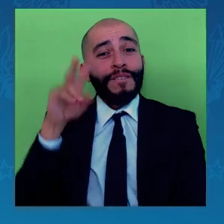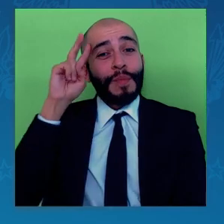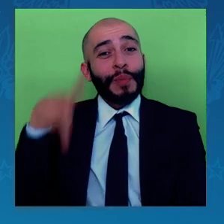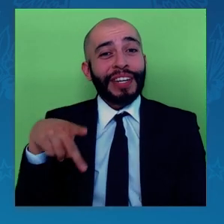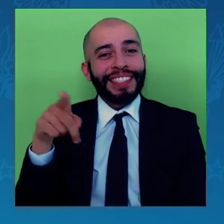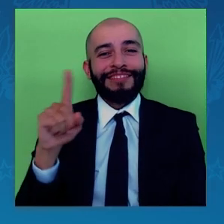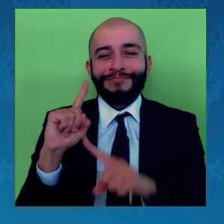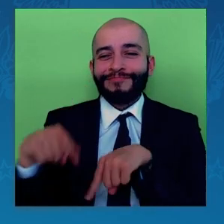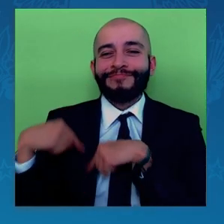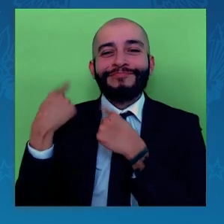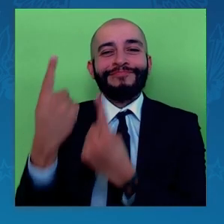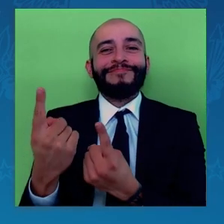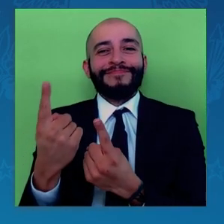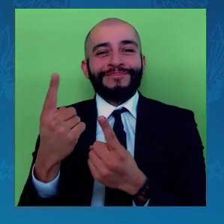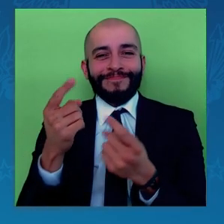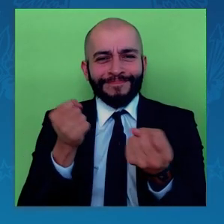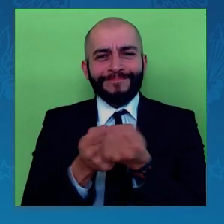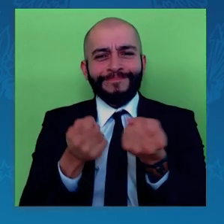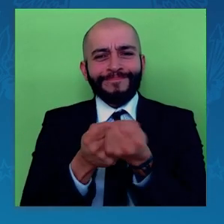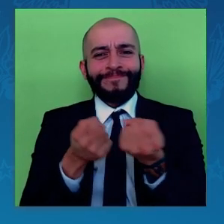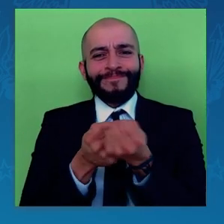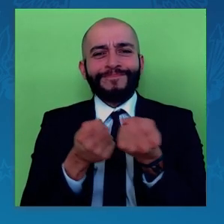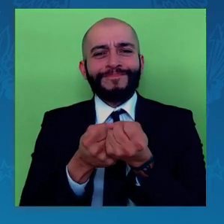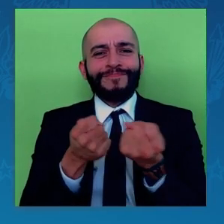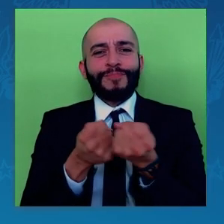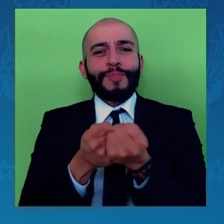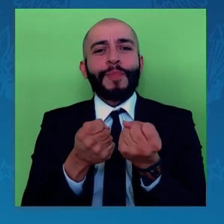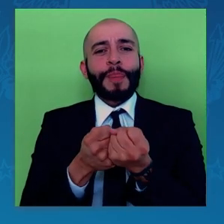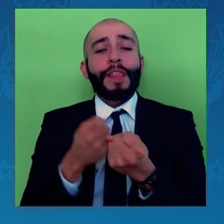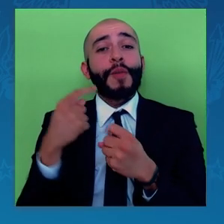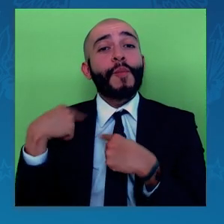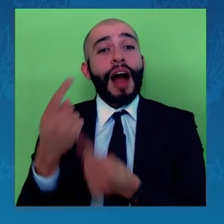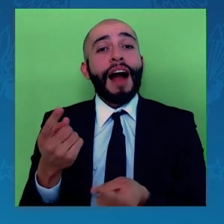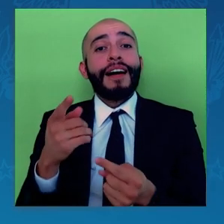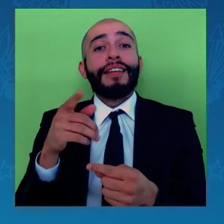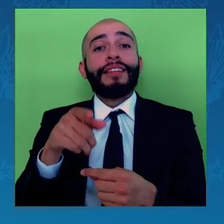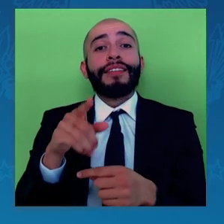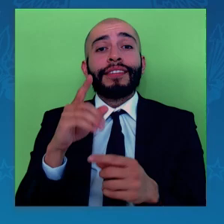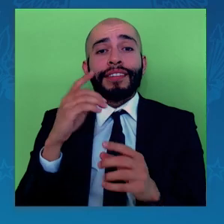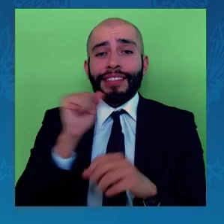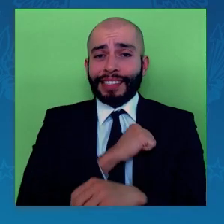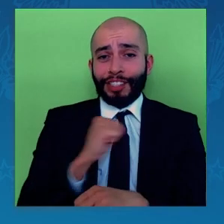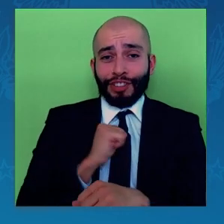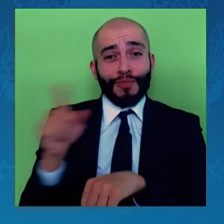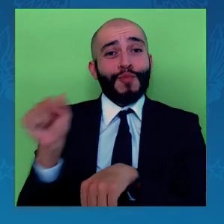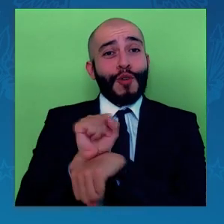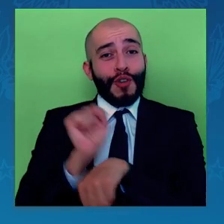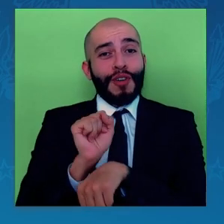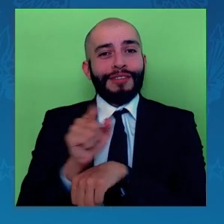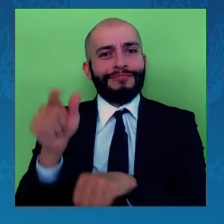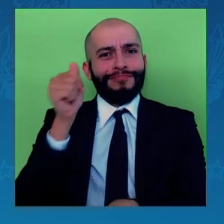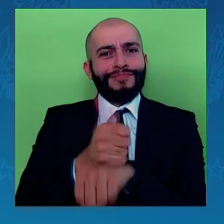that became a blueprint for the presidential COVID-19 Health Equity Task Force. A task force that has recognized the importance